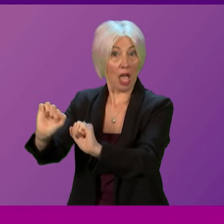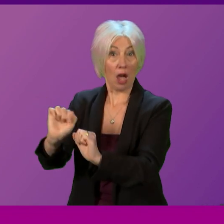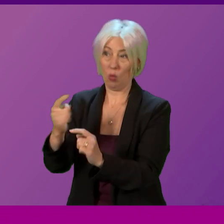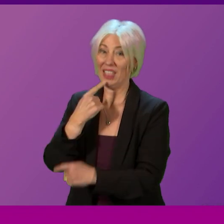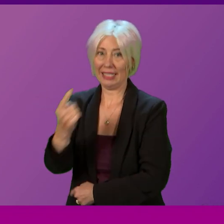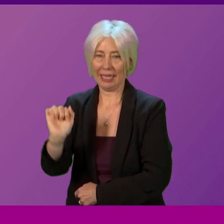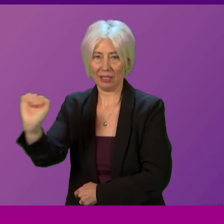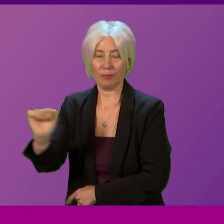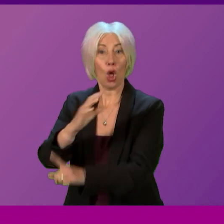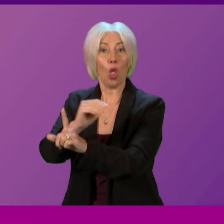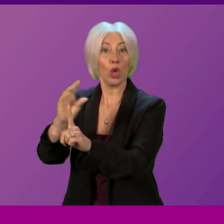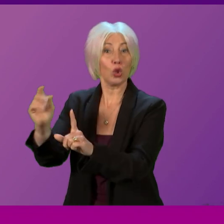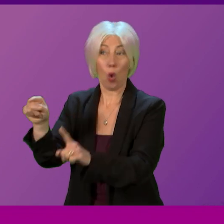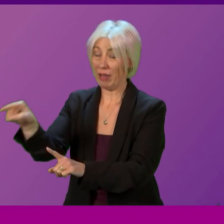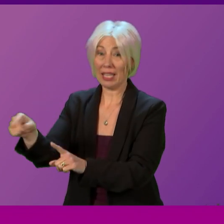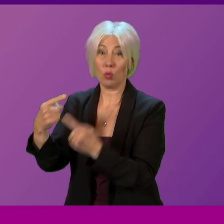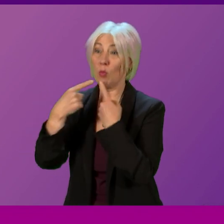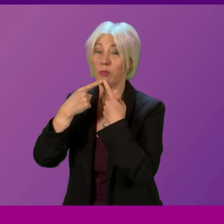The Tory message could not have been clearer.